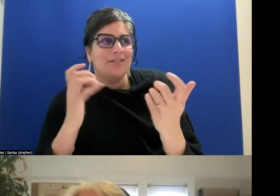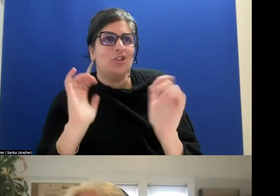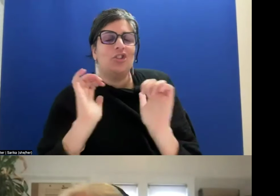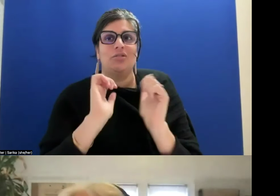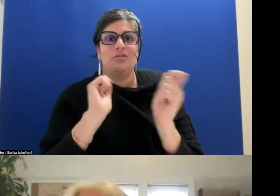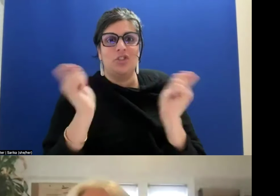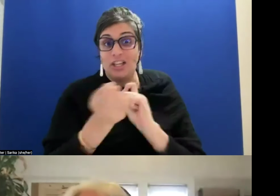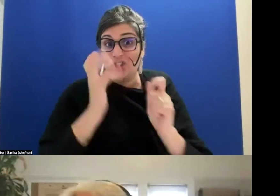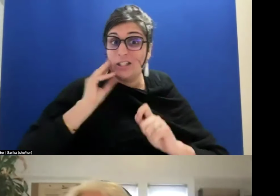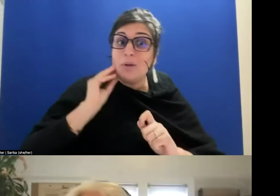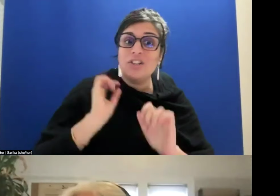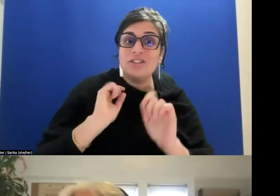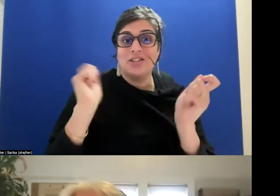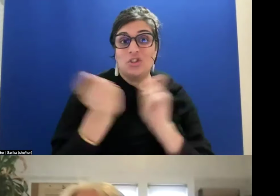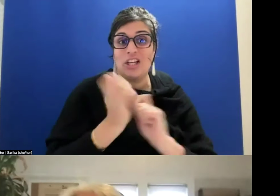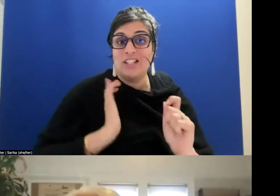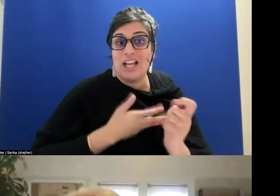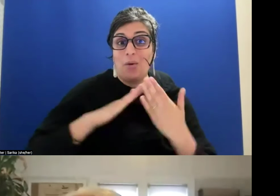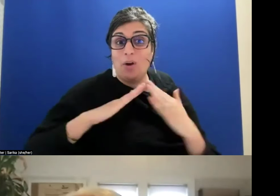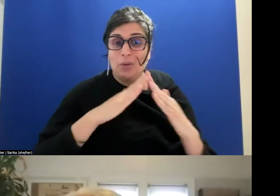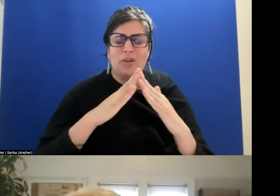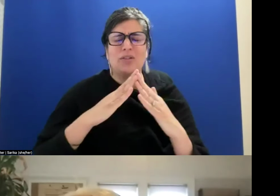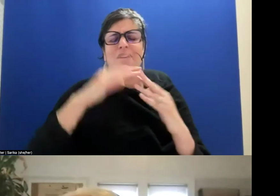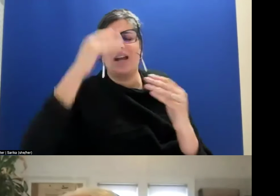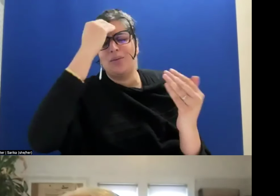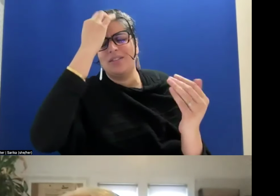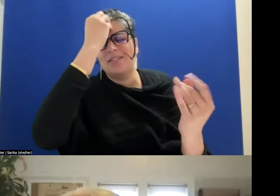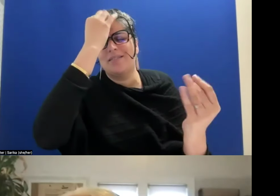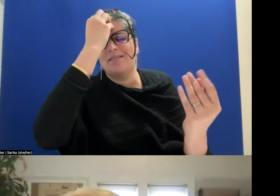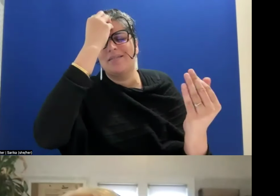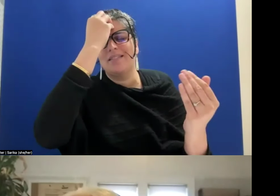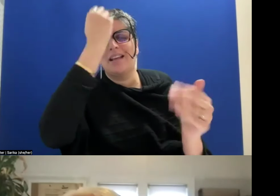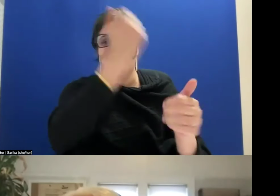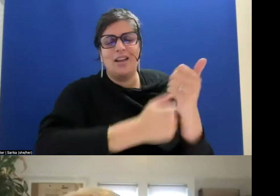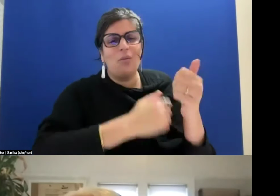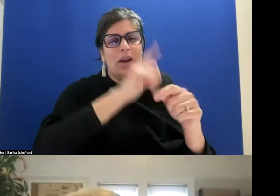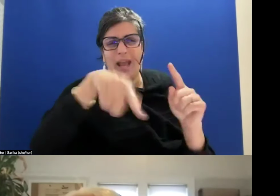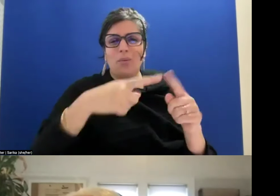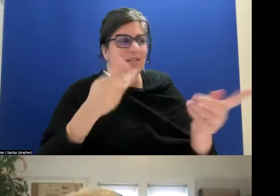And so that's something I just kept thinking about and listening to both of you talk.